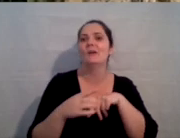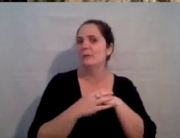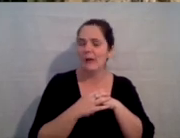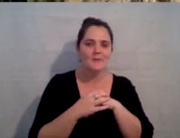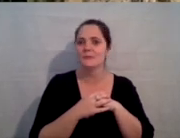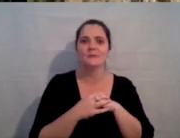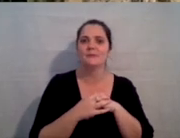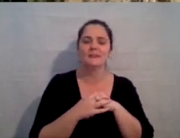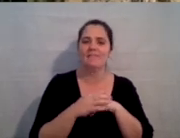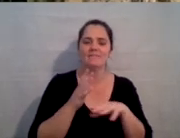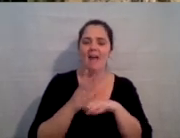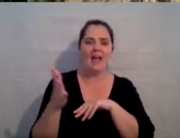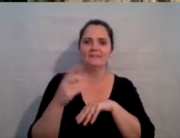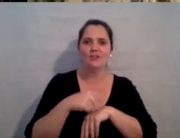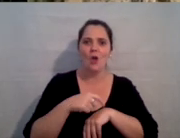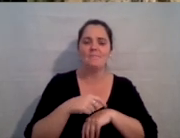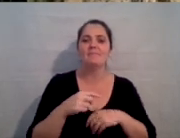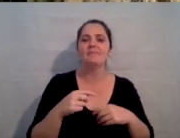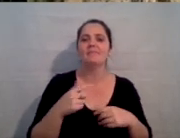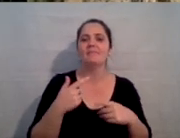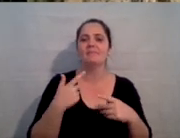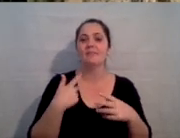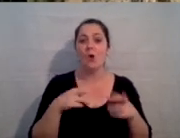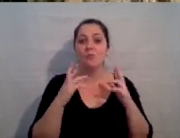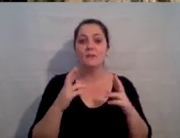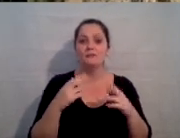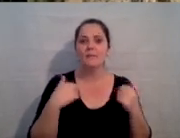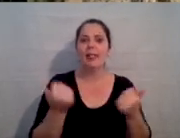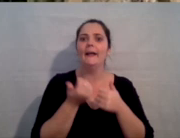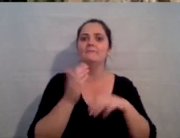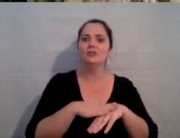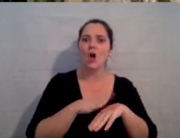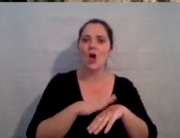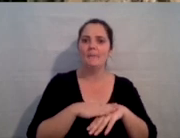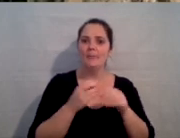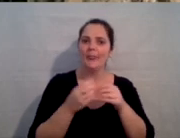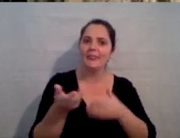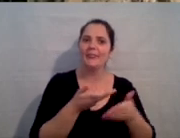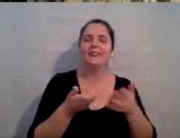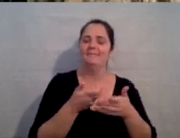had three hours with y'all and even that wouldn't be enough. Alright so what I want to emphasise now before we